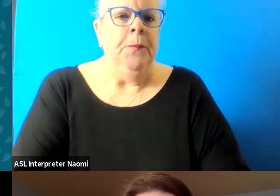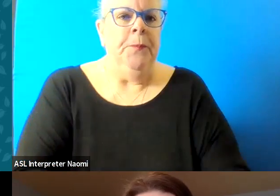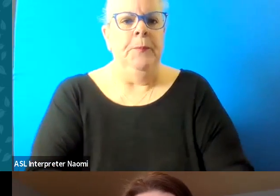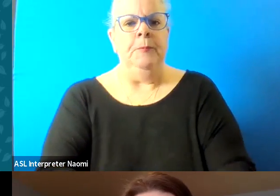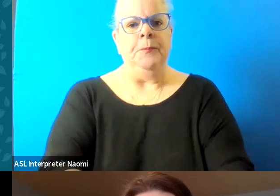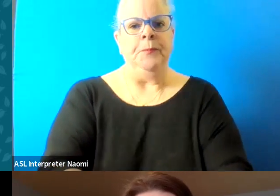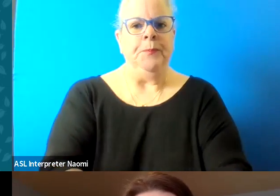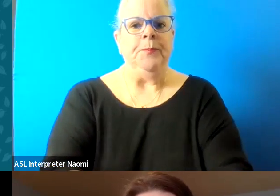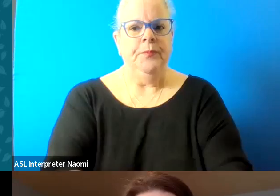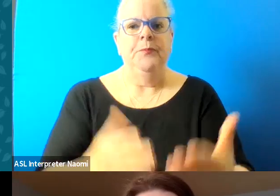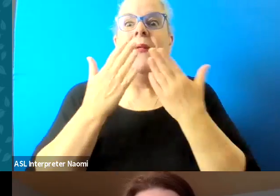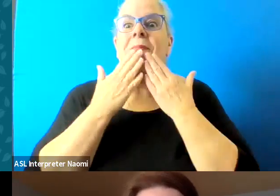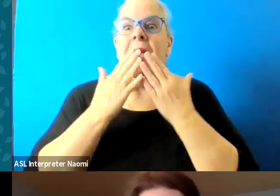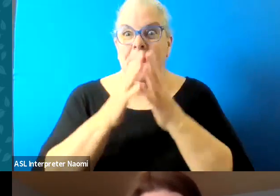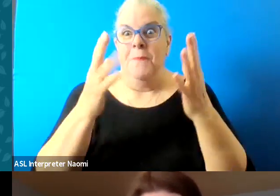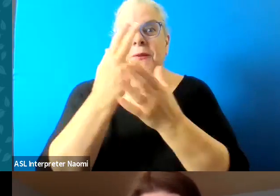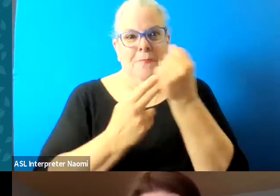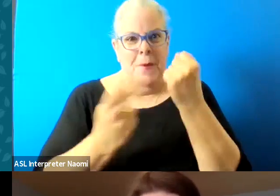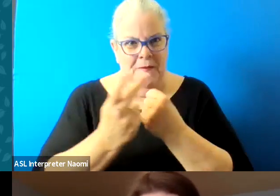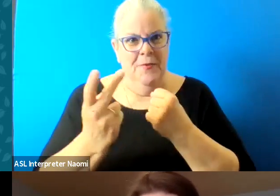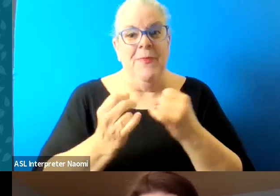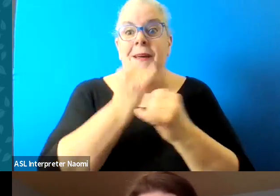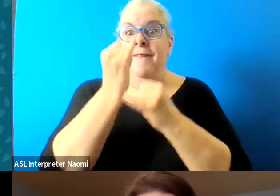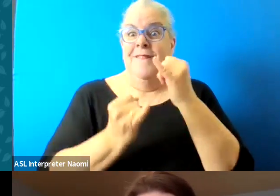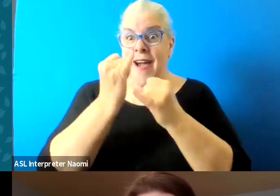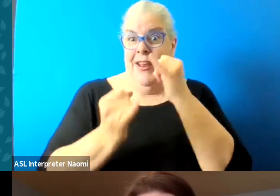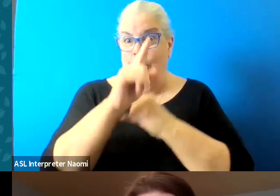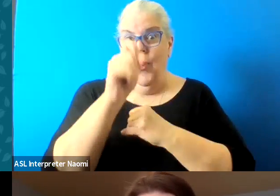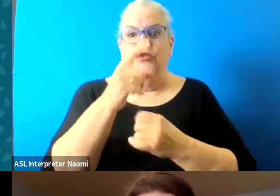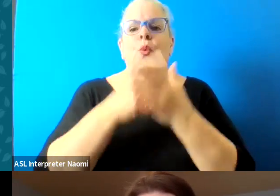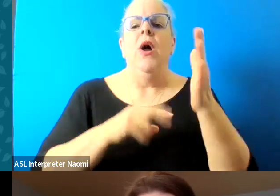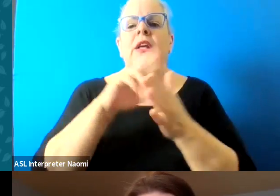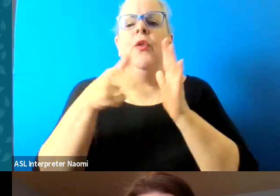Thank you so much. The final question is what is the role of the city